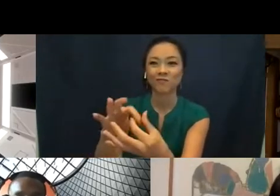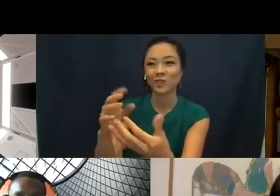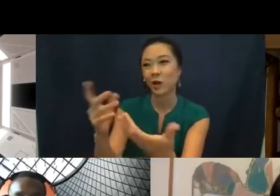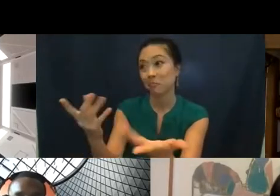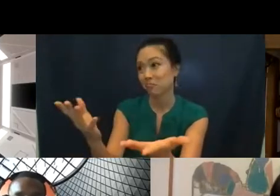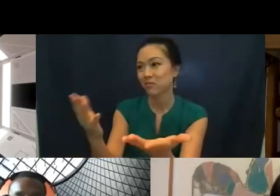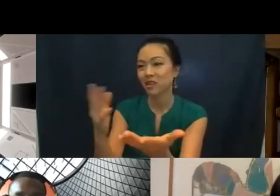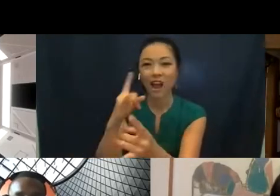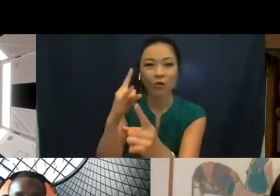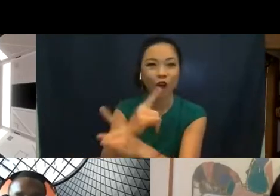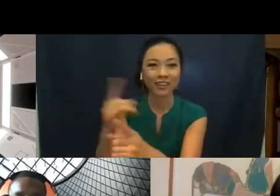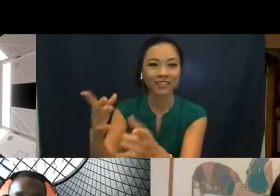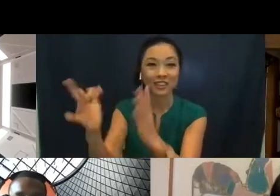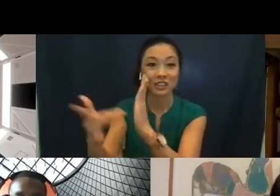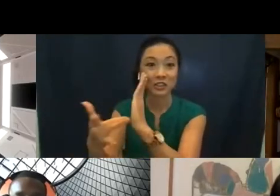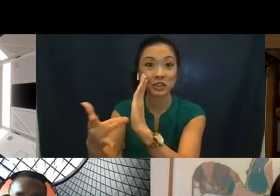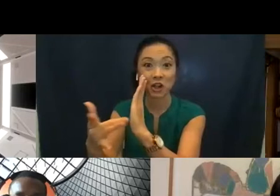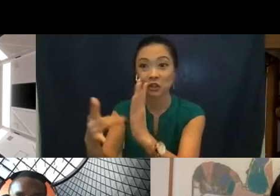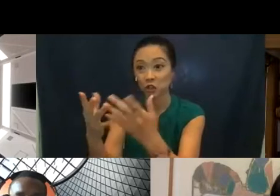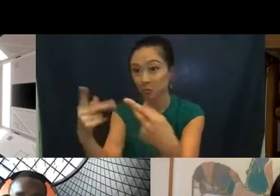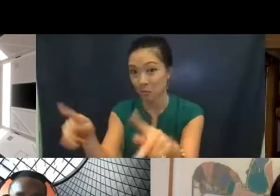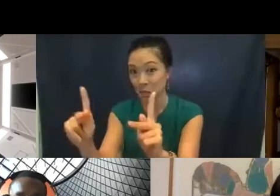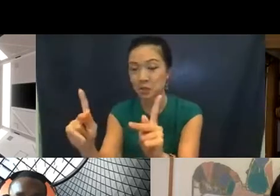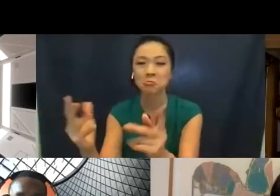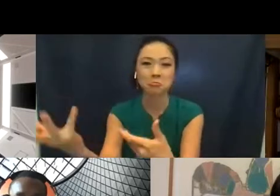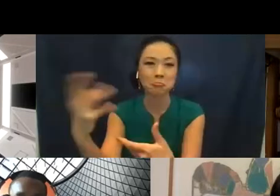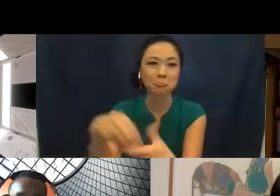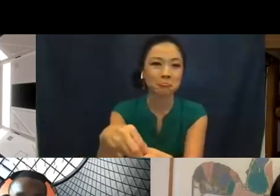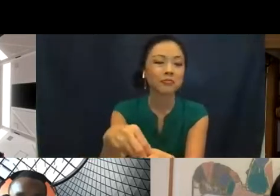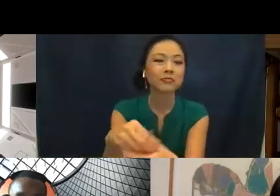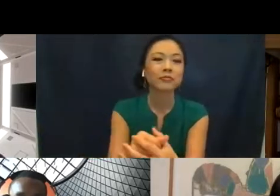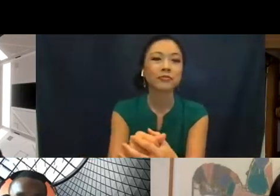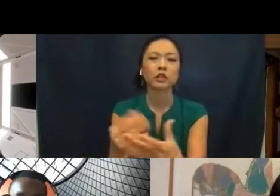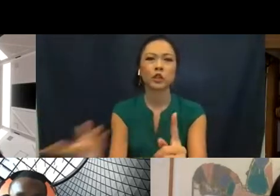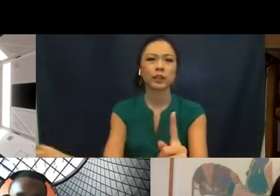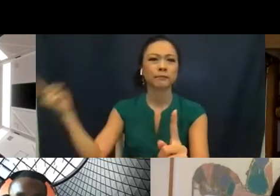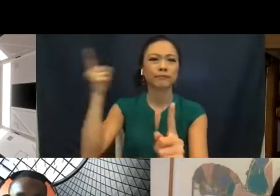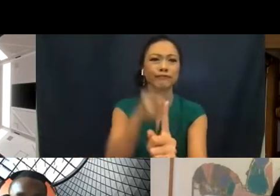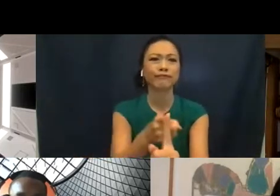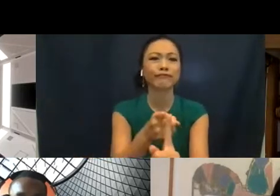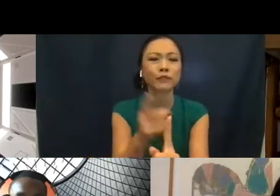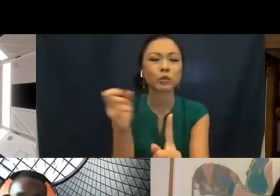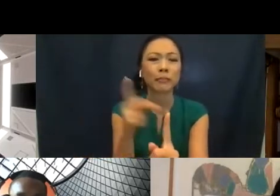With that said, I wonder if we can go through the line and talk about your observations,